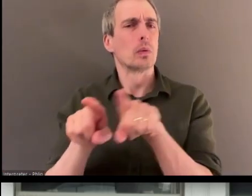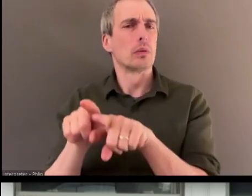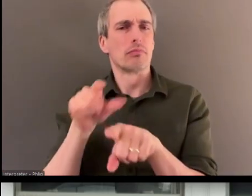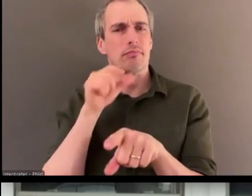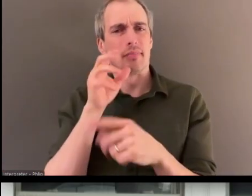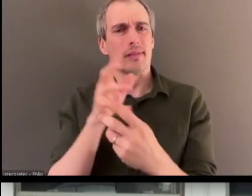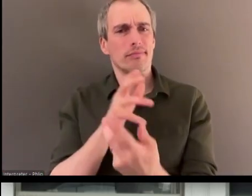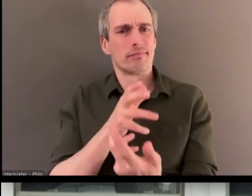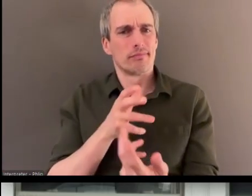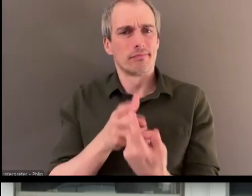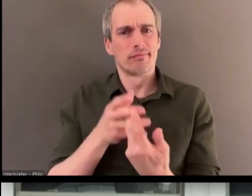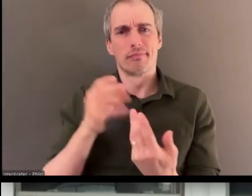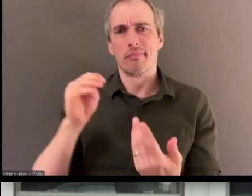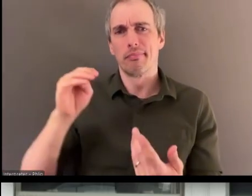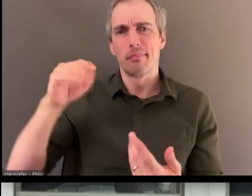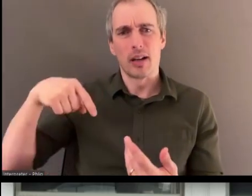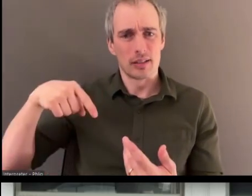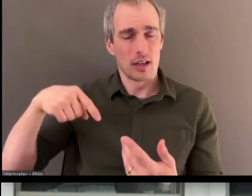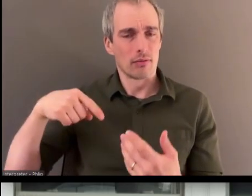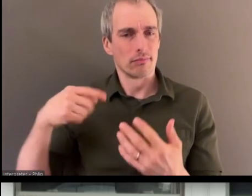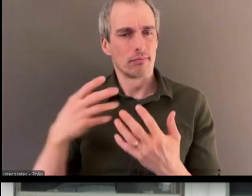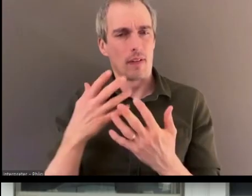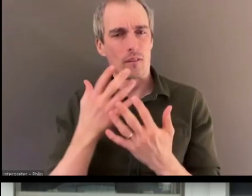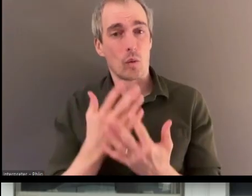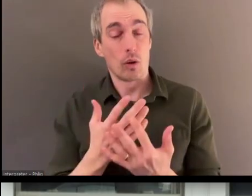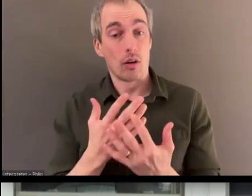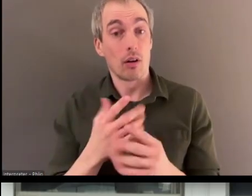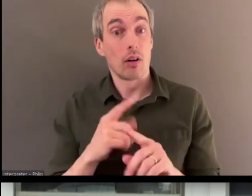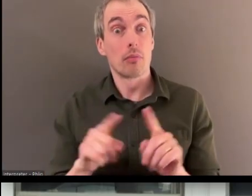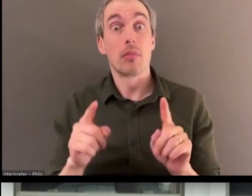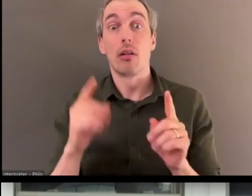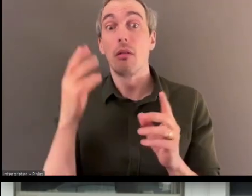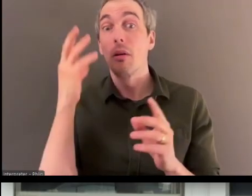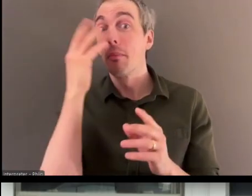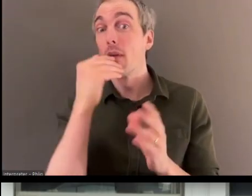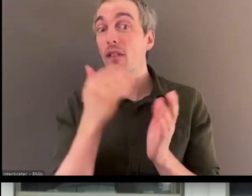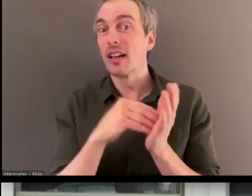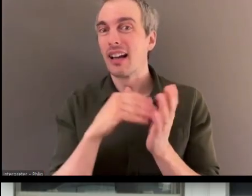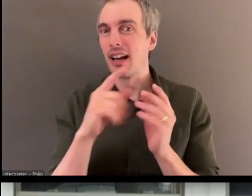But what's beautiful again about Markdown, it renders into HTML natively.